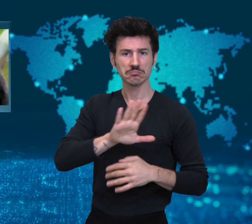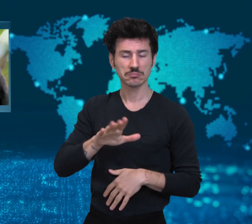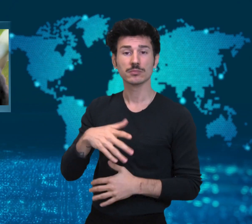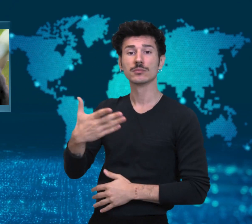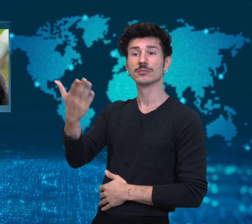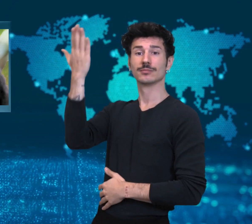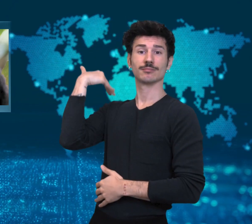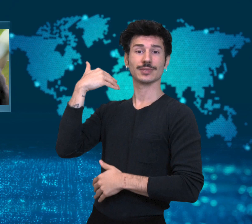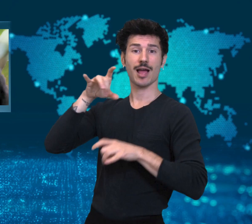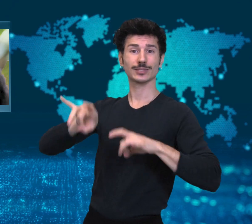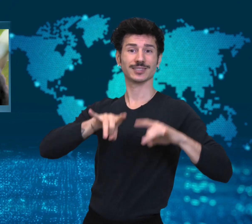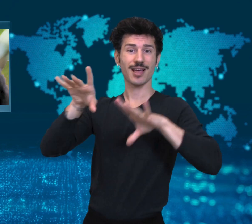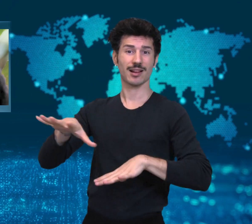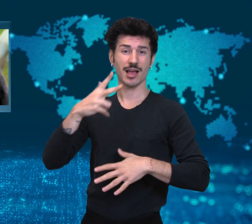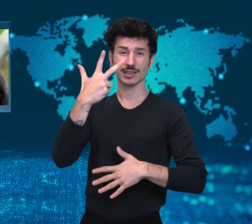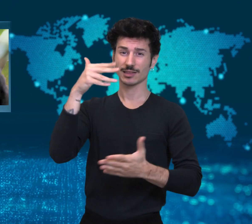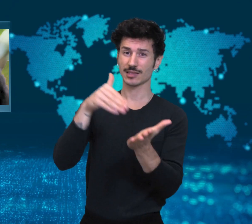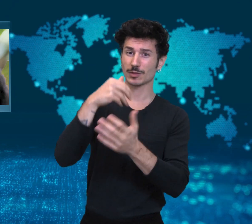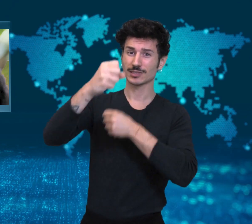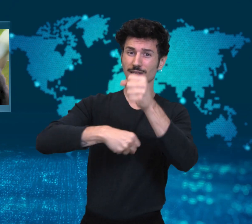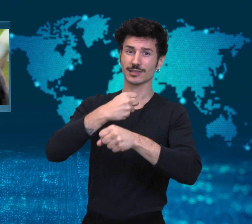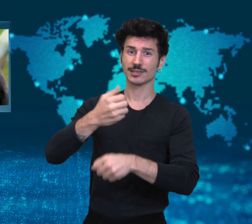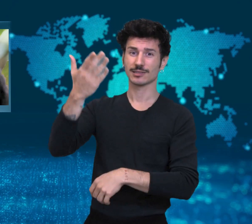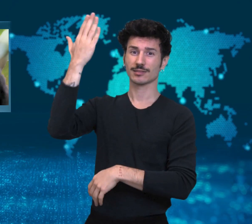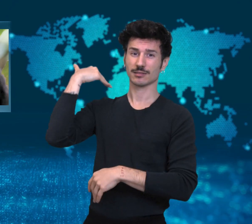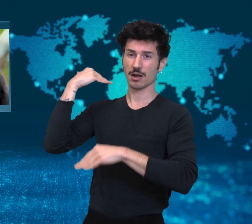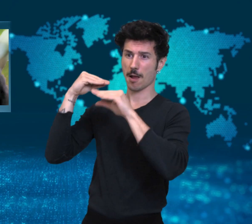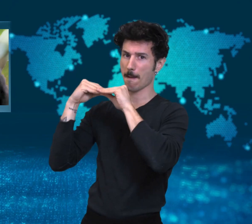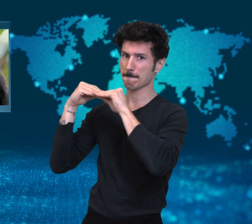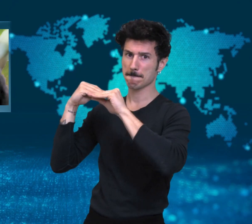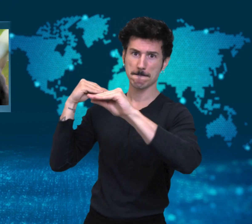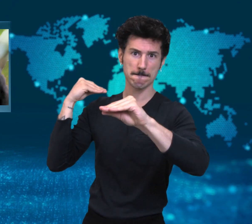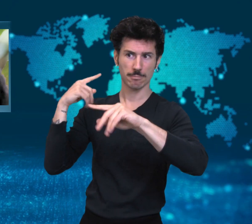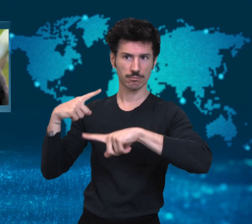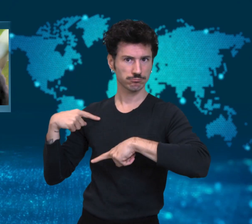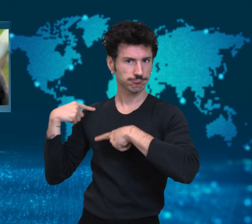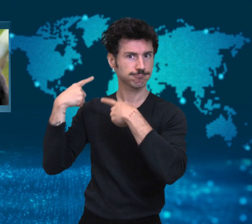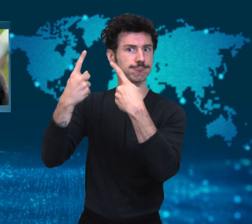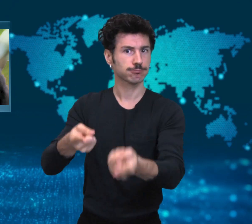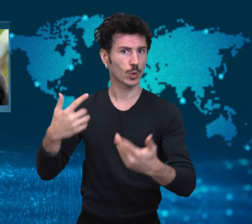for the same food. Regardless of the reason,